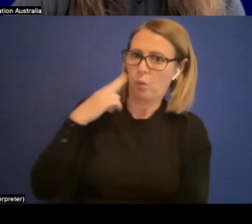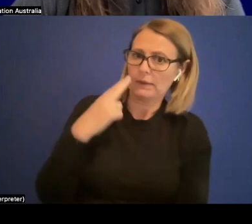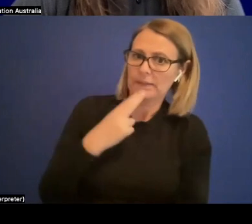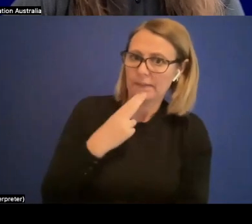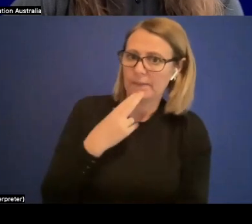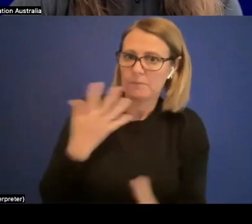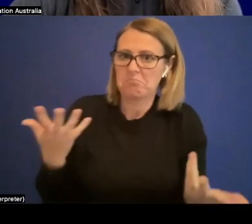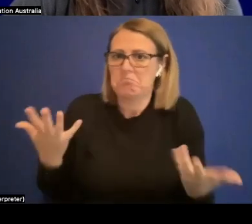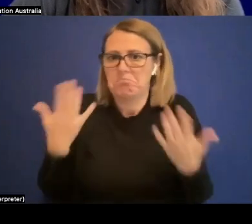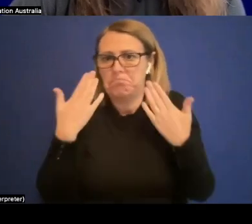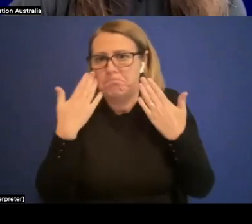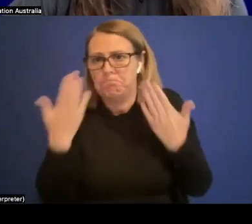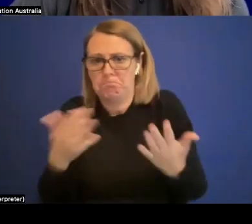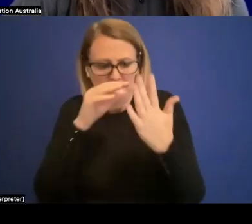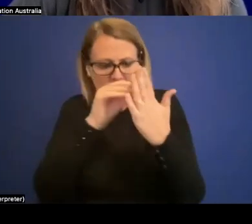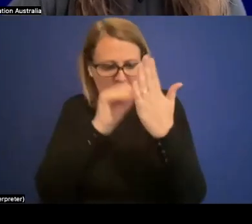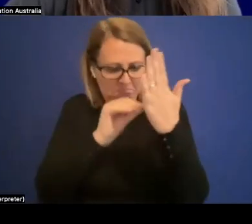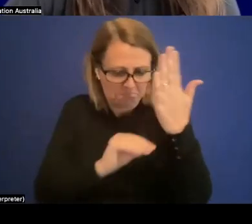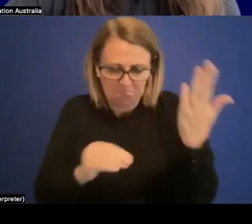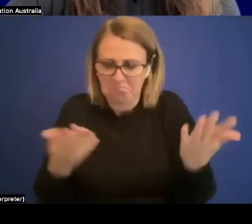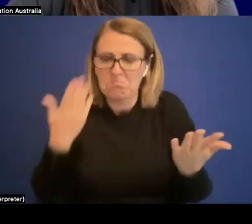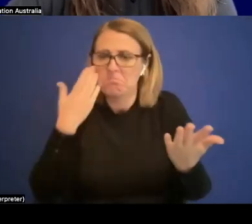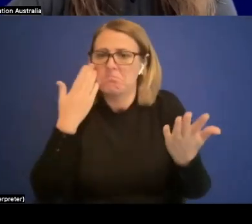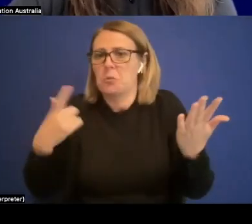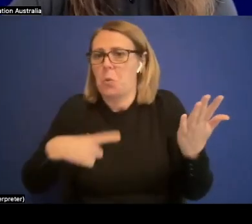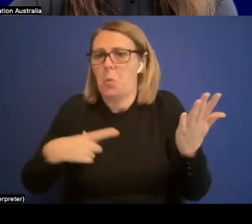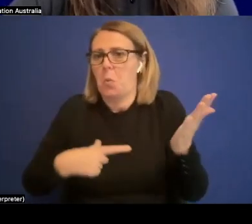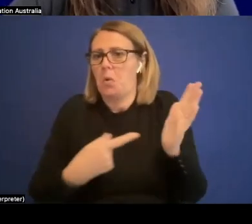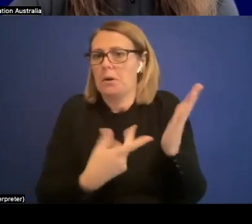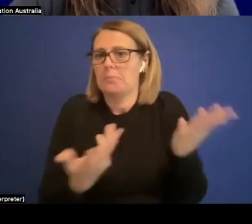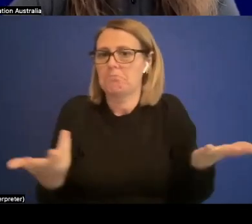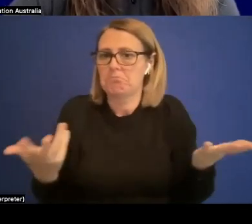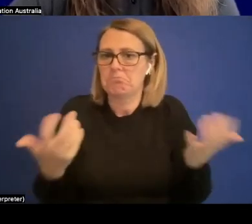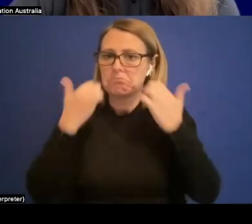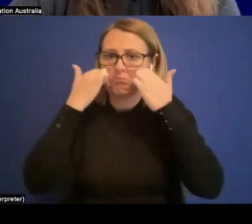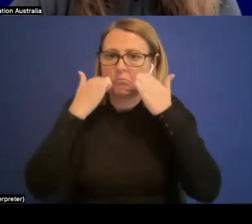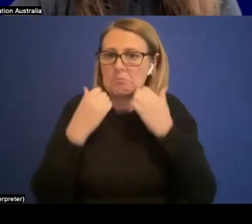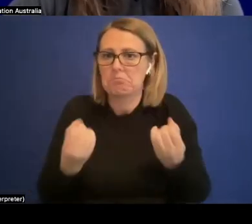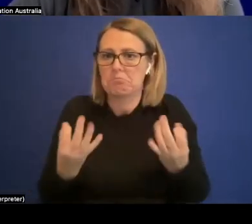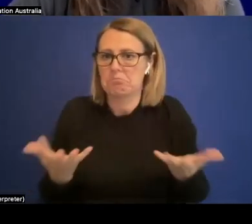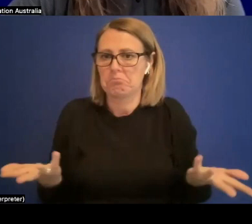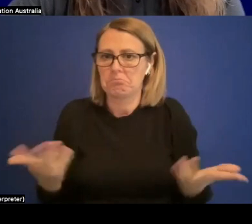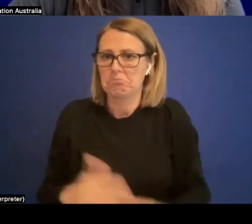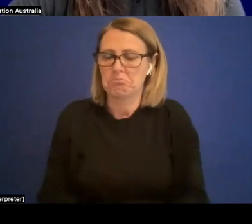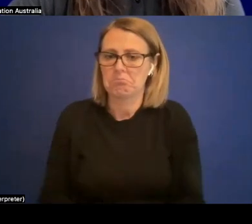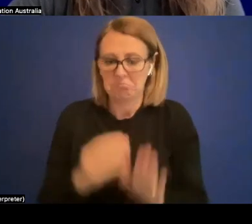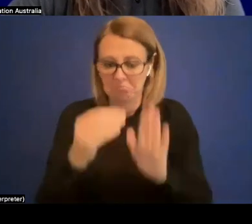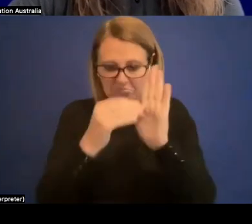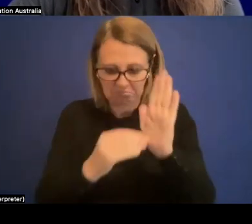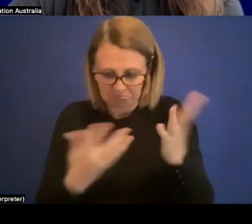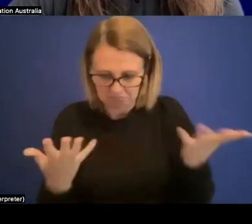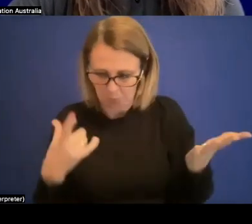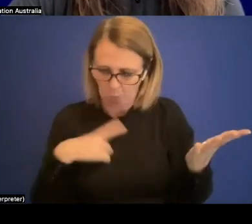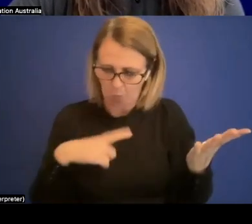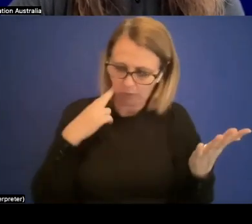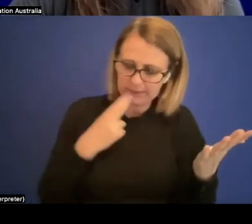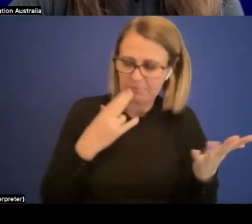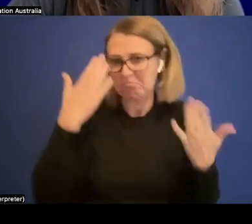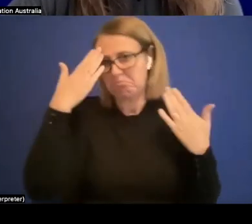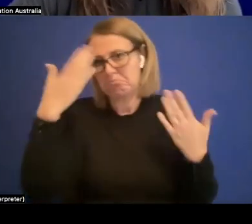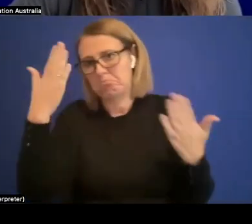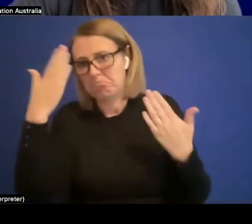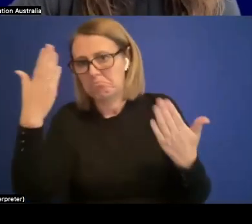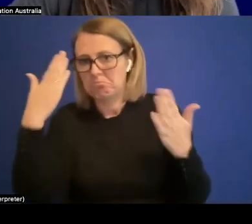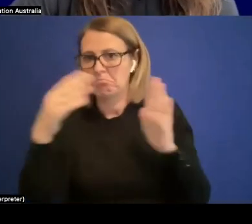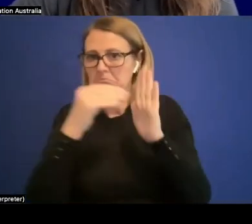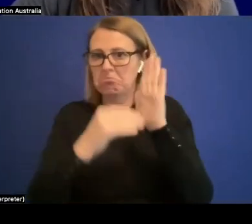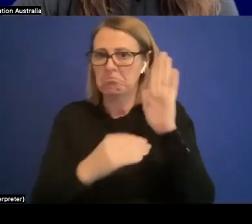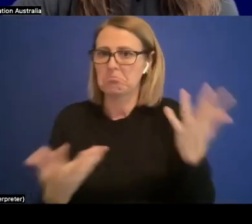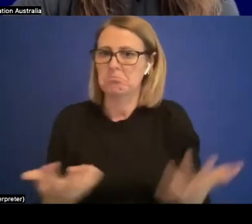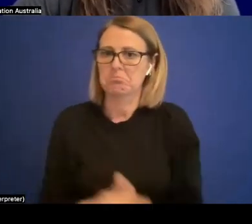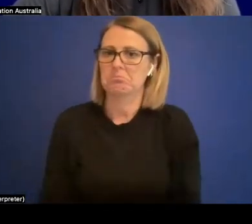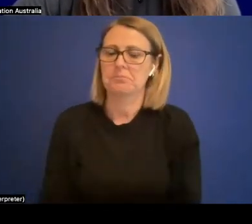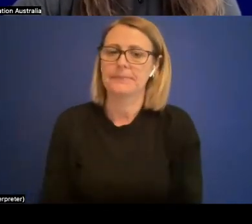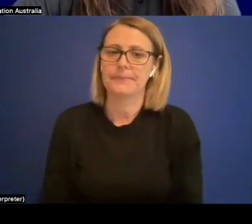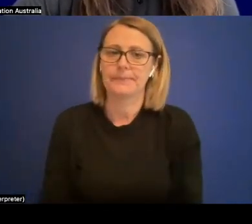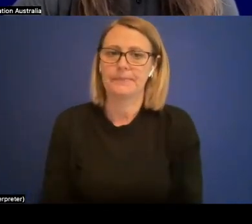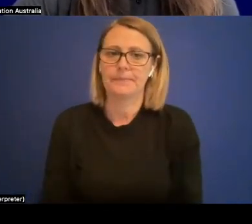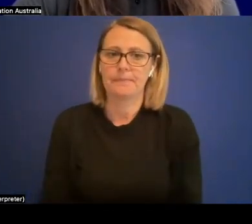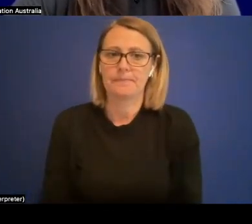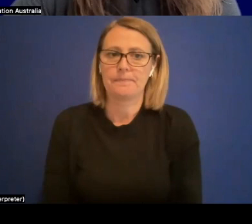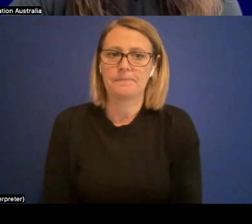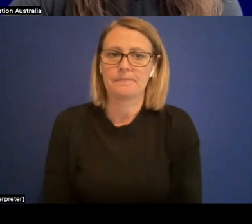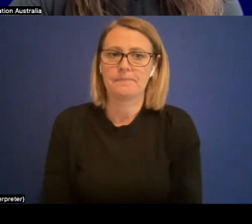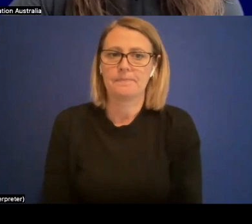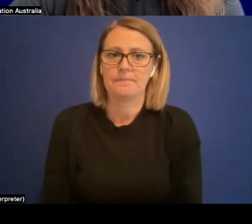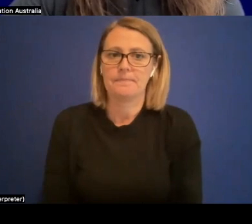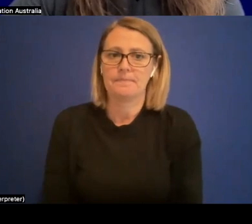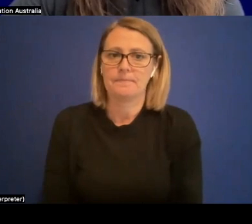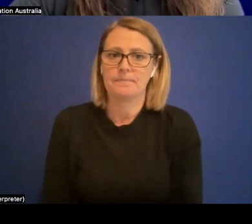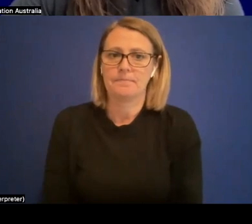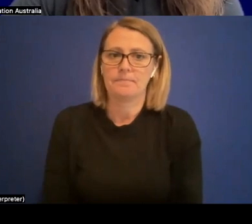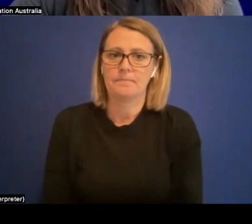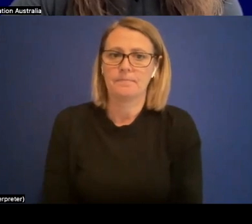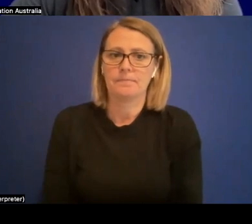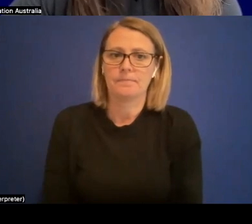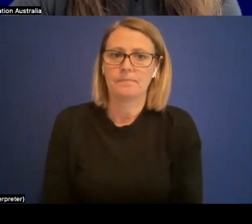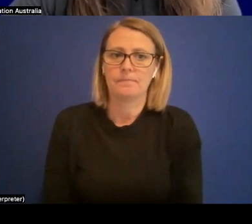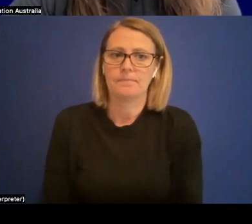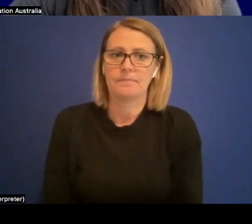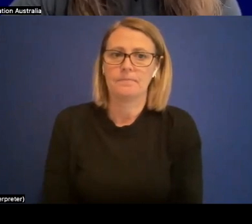any of the documentation or any of the records that were held for this person. They wore their